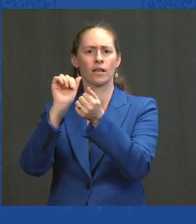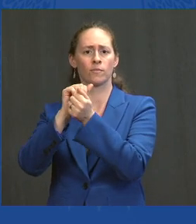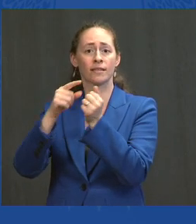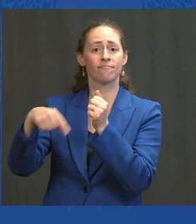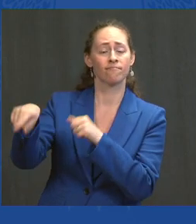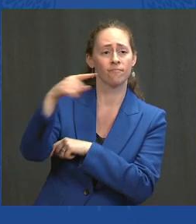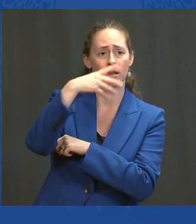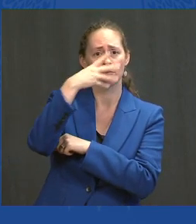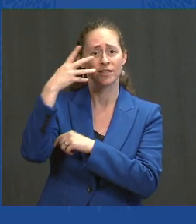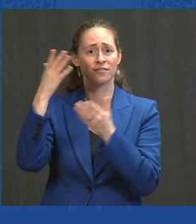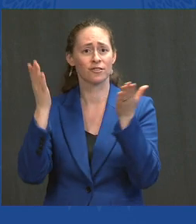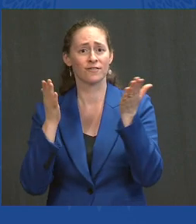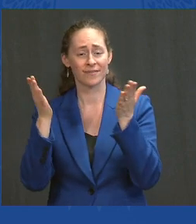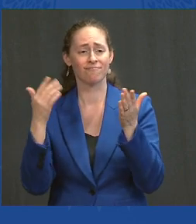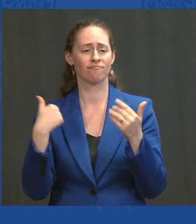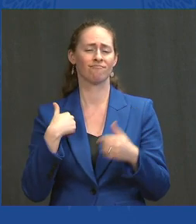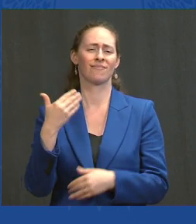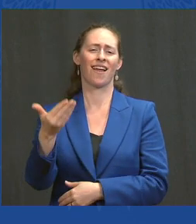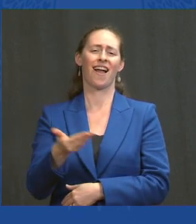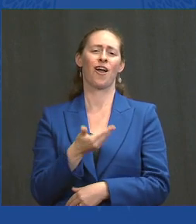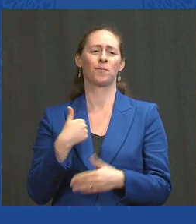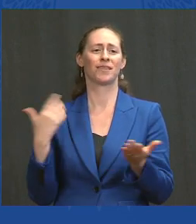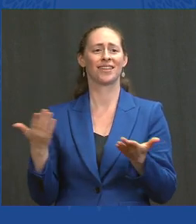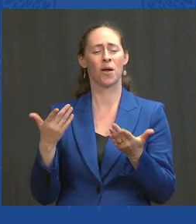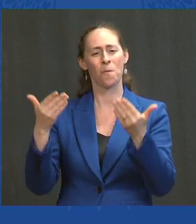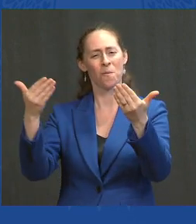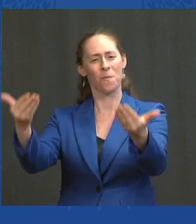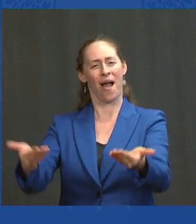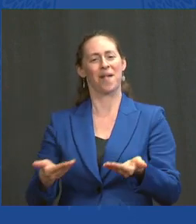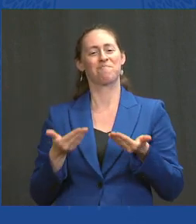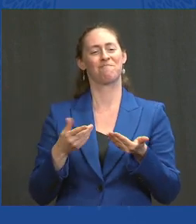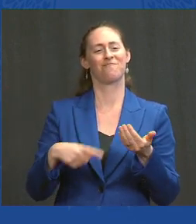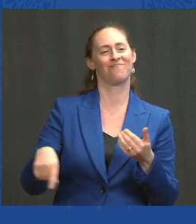as new citizens to the United States. Before I begin, I'd like to thank President